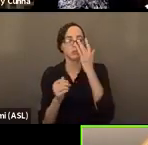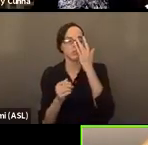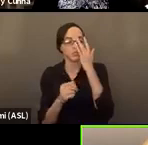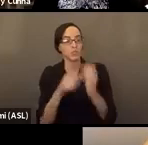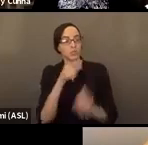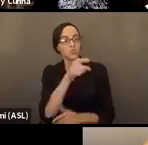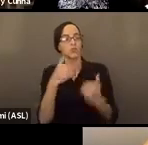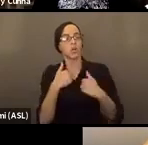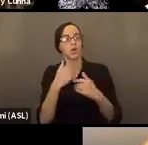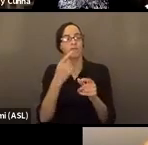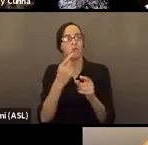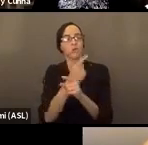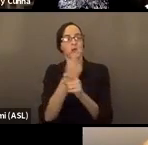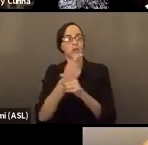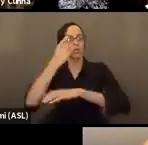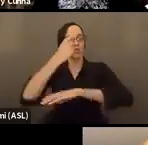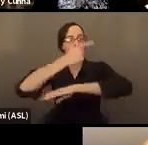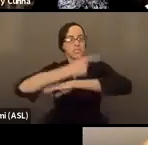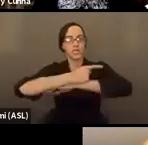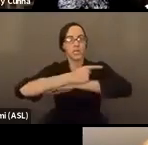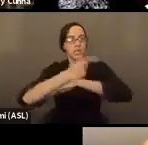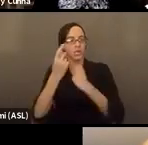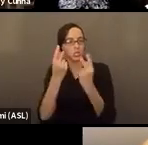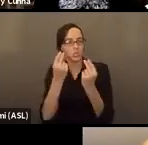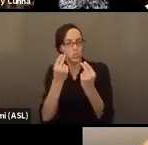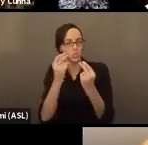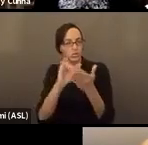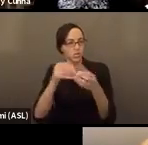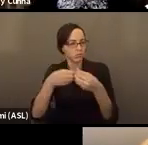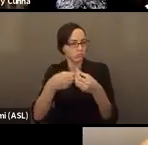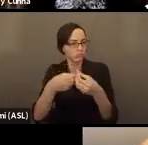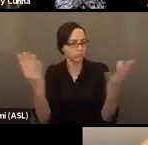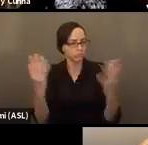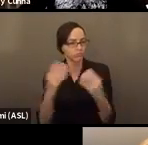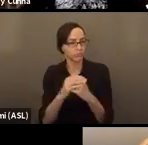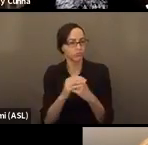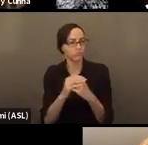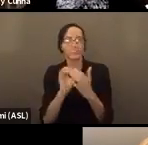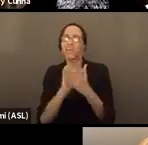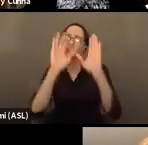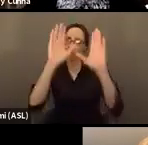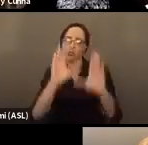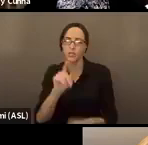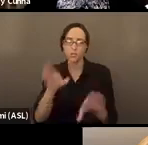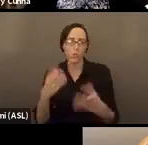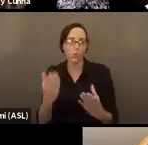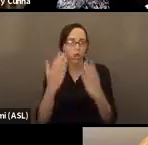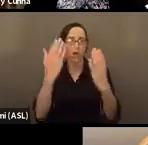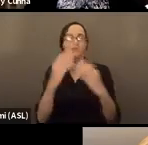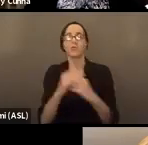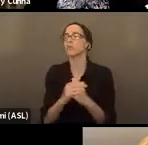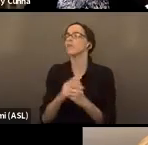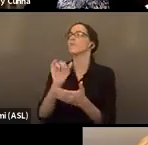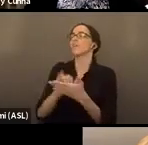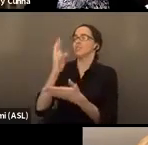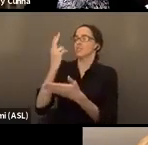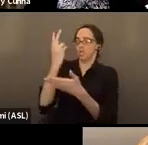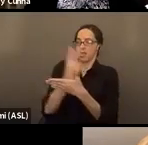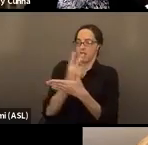it oh it's every other week um and again i'd have to if you call the number that i posted